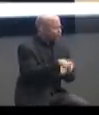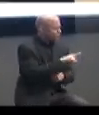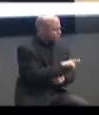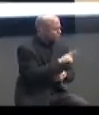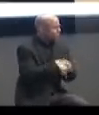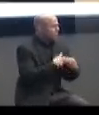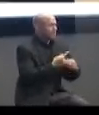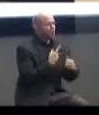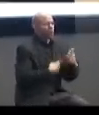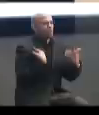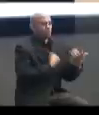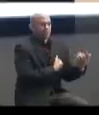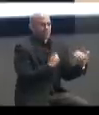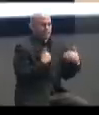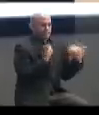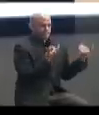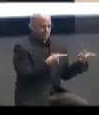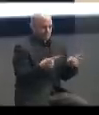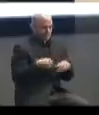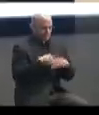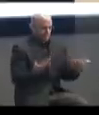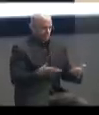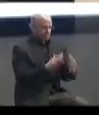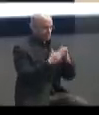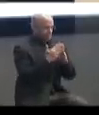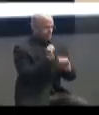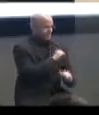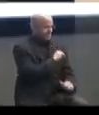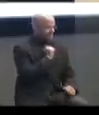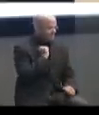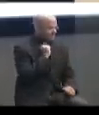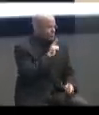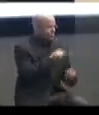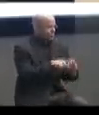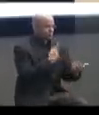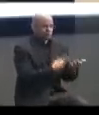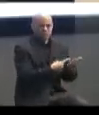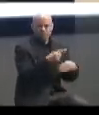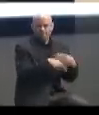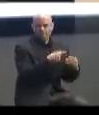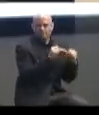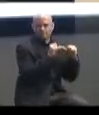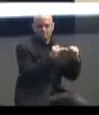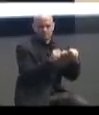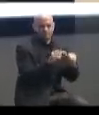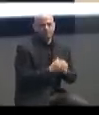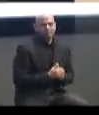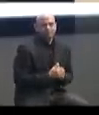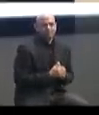WHAT WE HAVE GOING ON AT THE CITY OF ATLANTA IN TERMS OF SUSTAINABILITY.